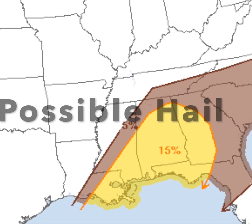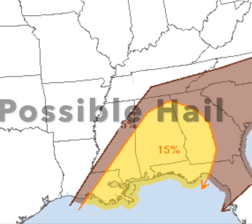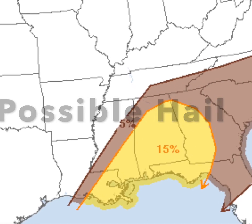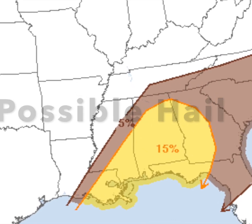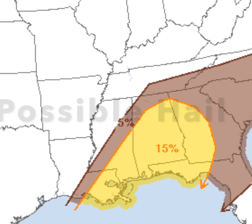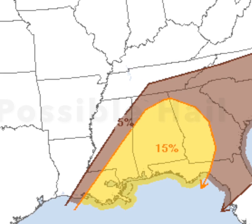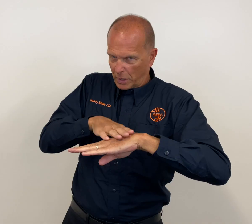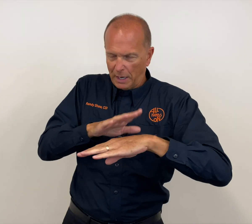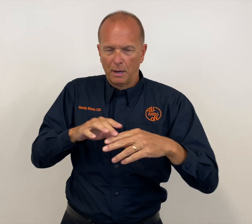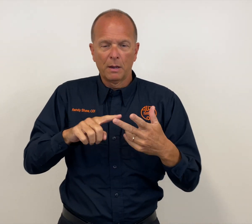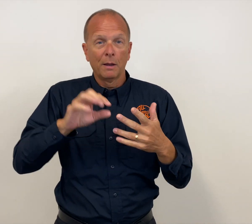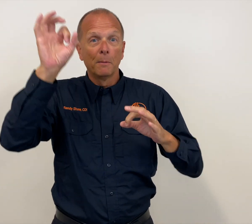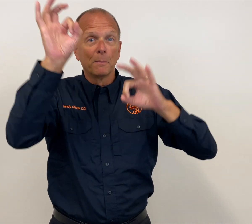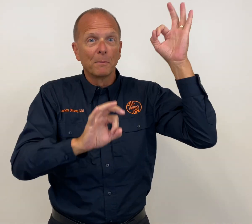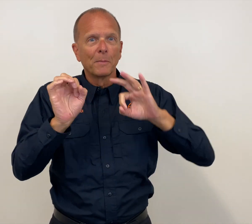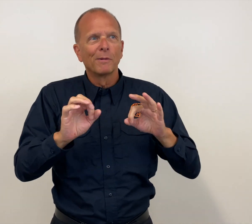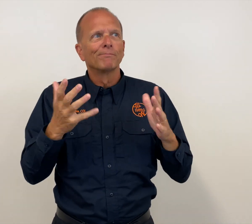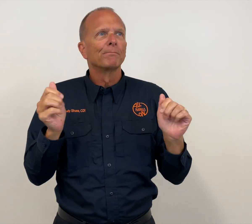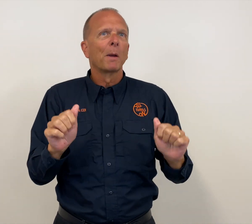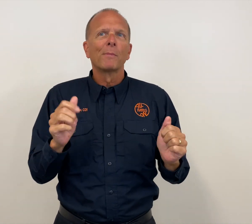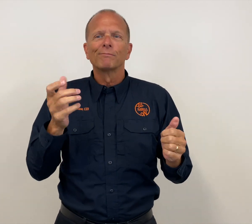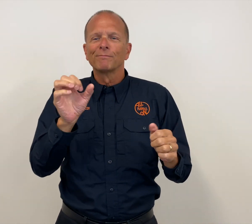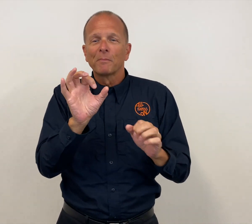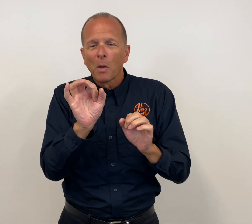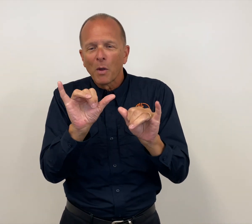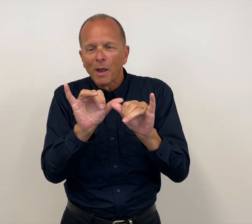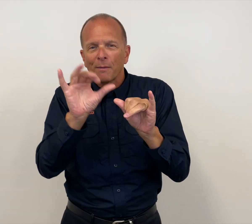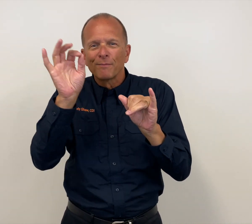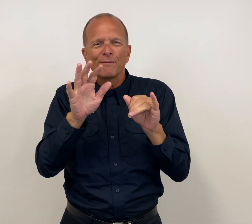the third possibility for tomorrow is Hail